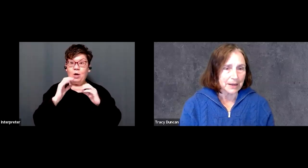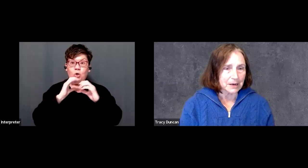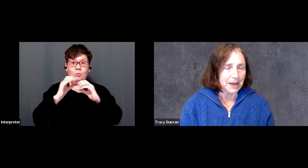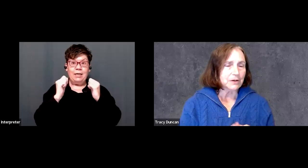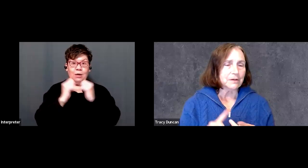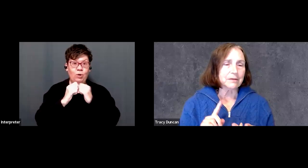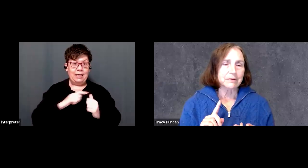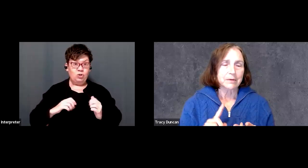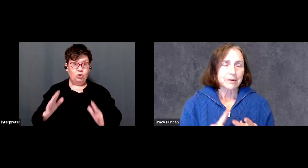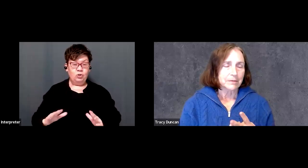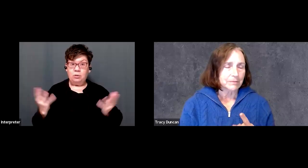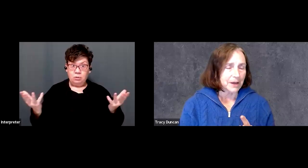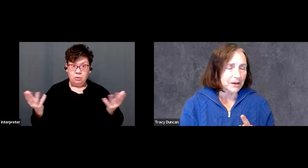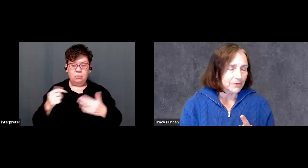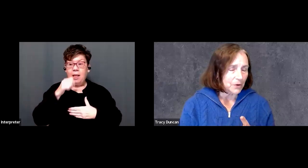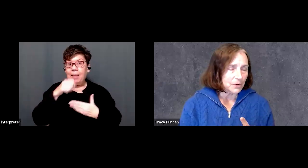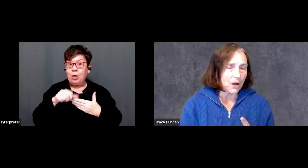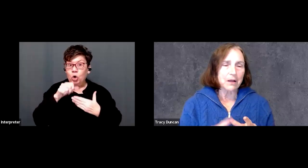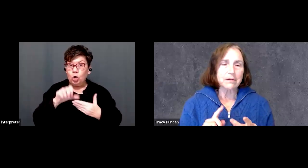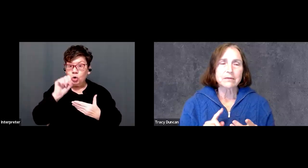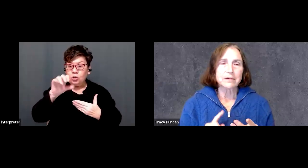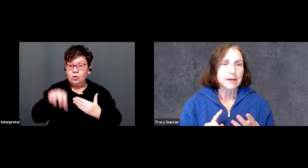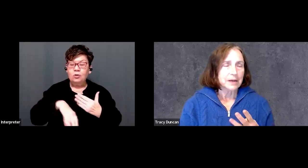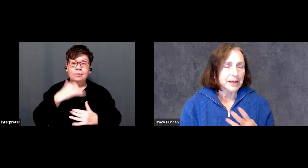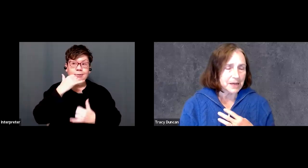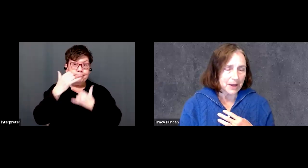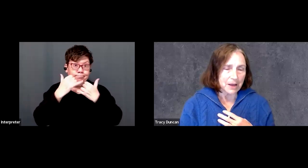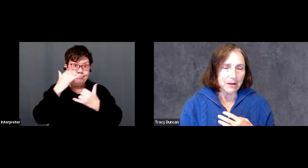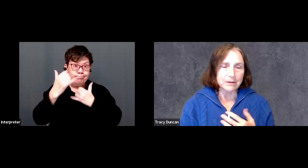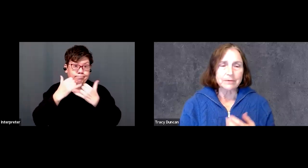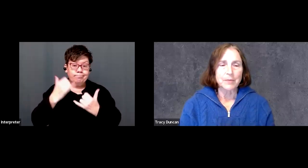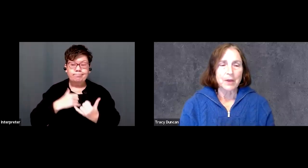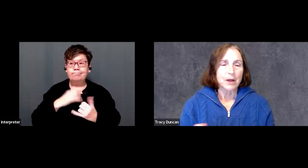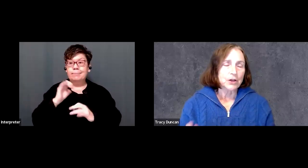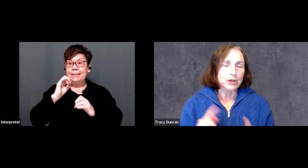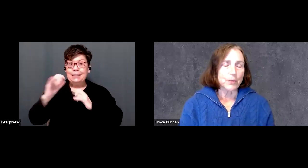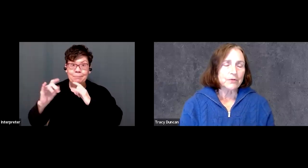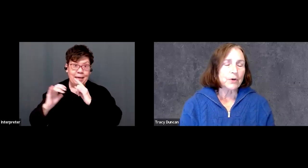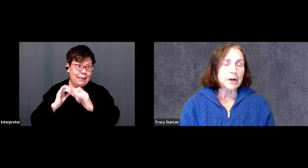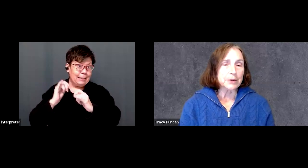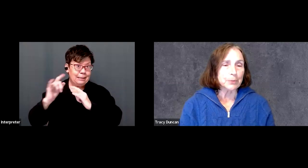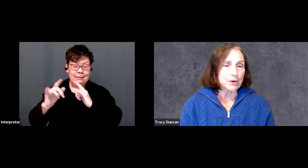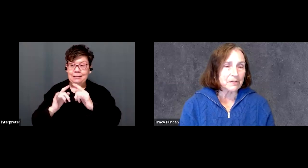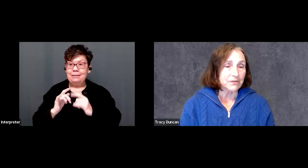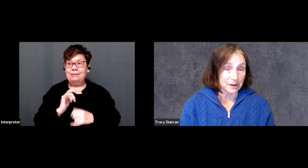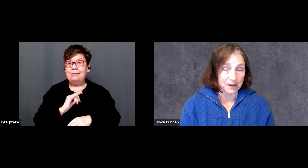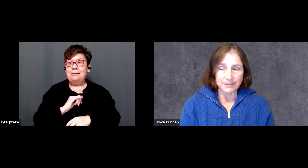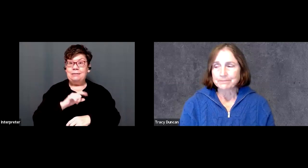Mailing letters, making phone calls, email, going for an in-person visit.